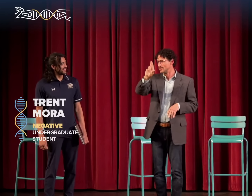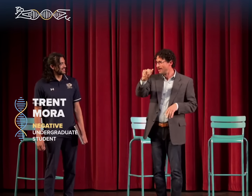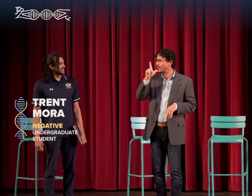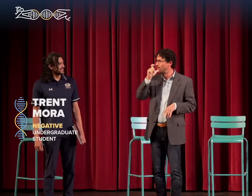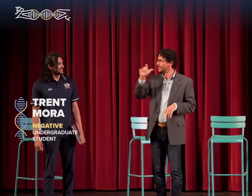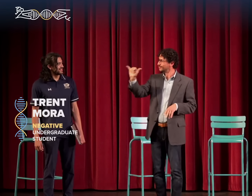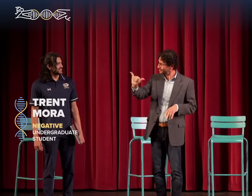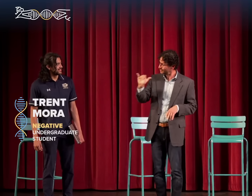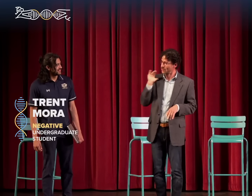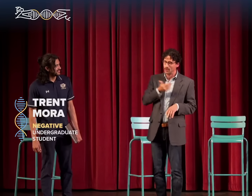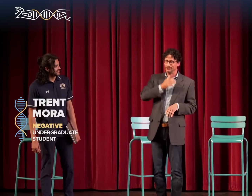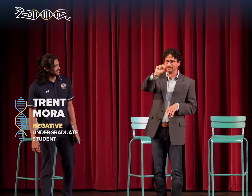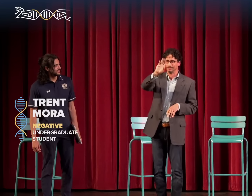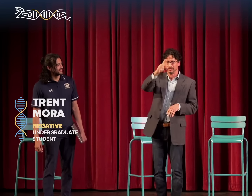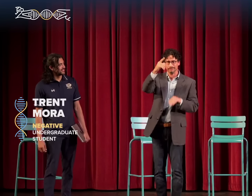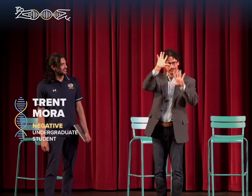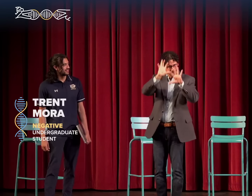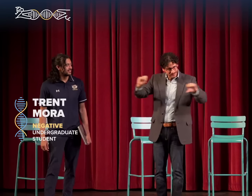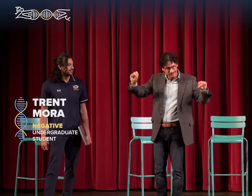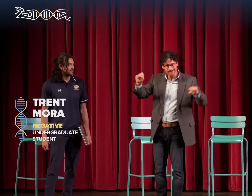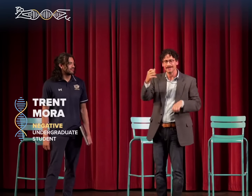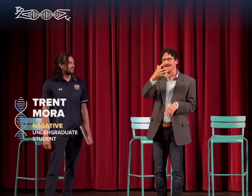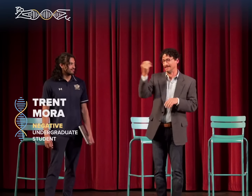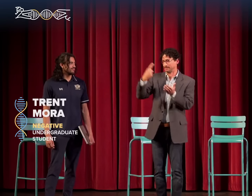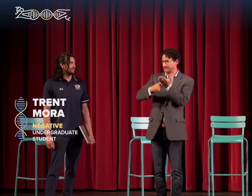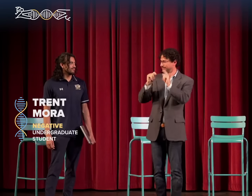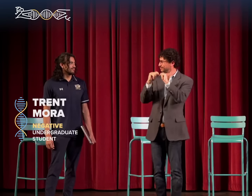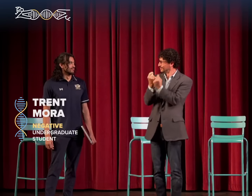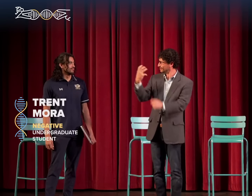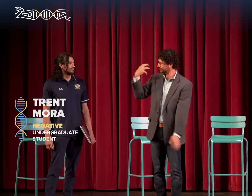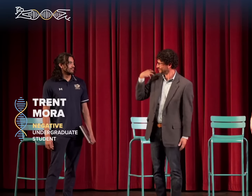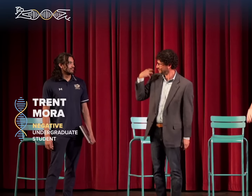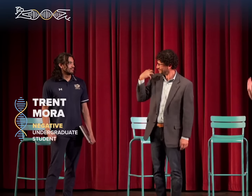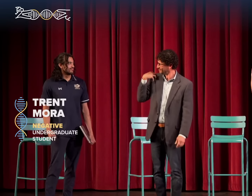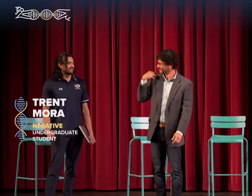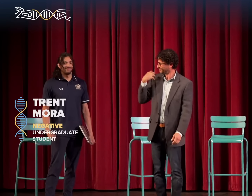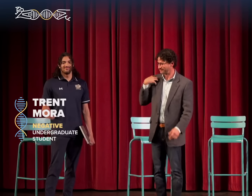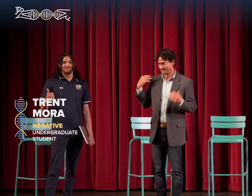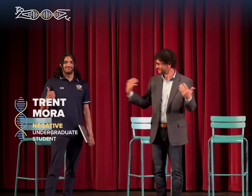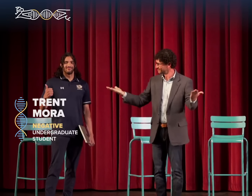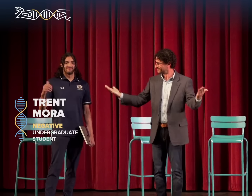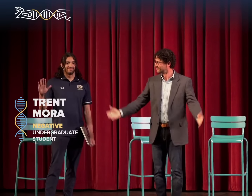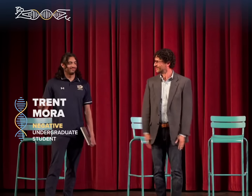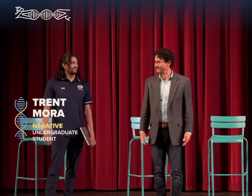also current student body government President and debate team captain.